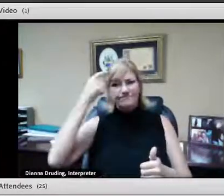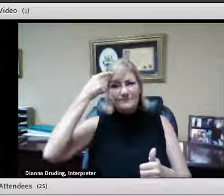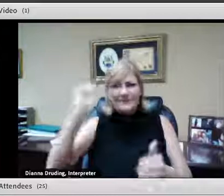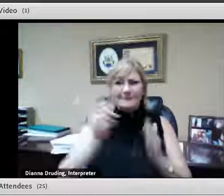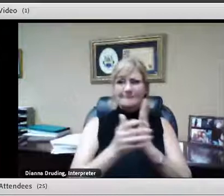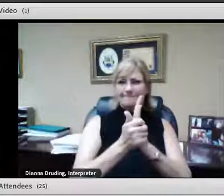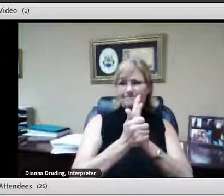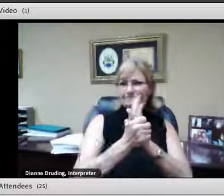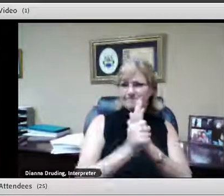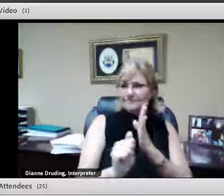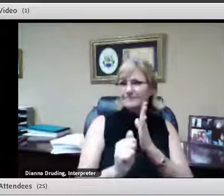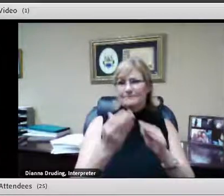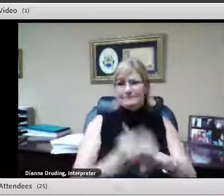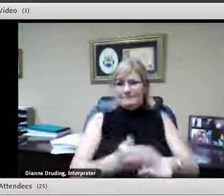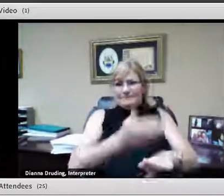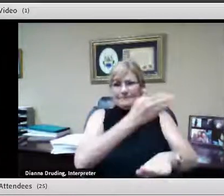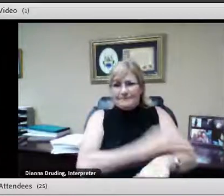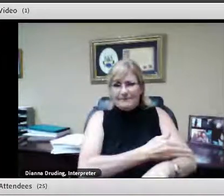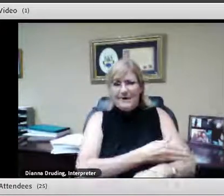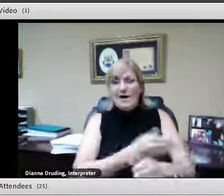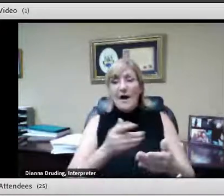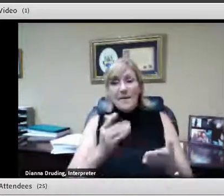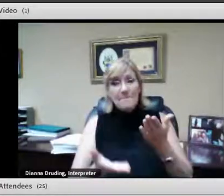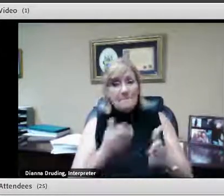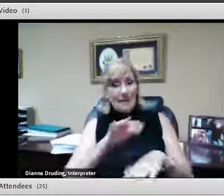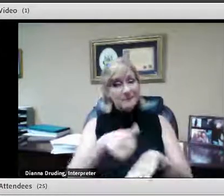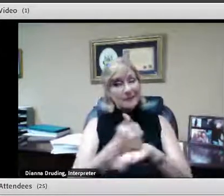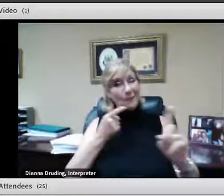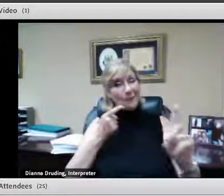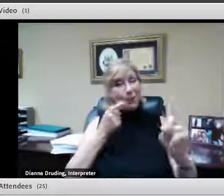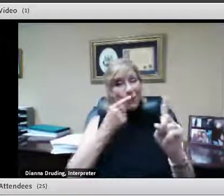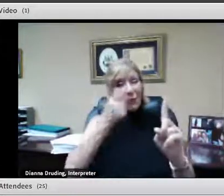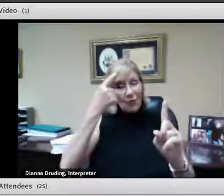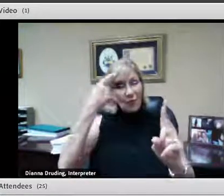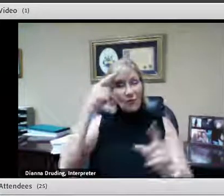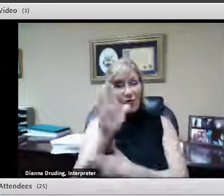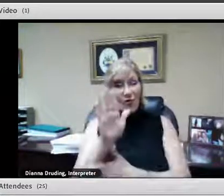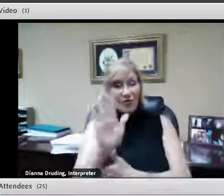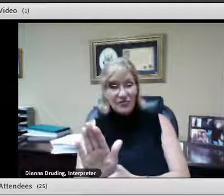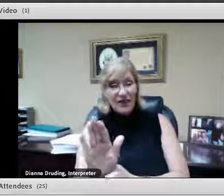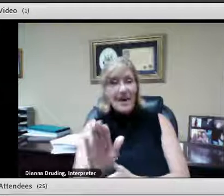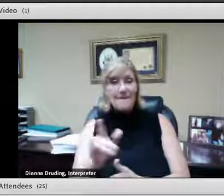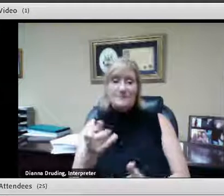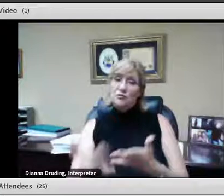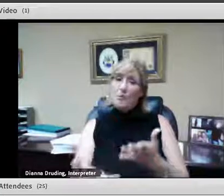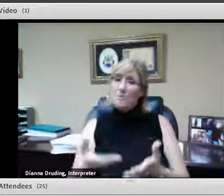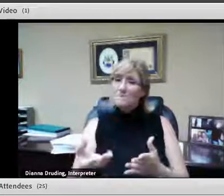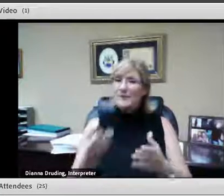and then set a goal for them, something that they have to reach for and earn specifically within that.